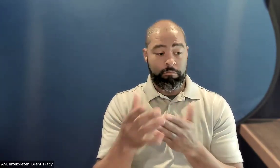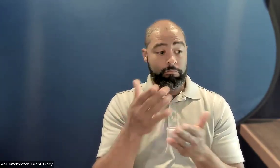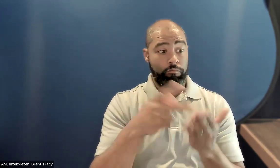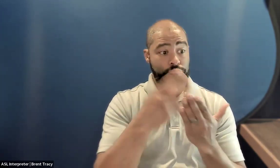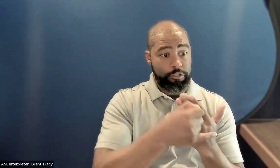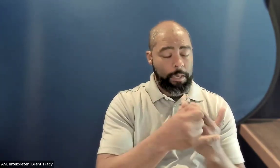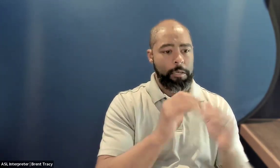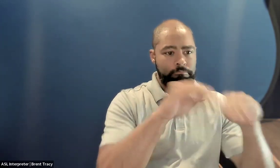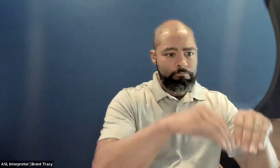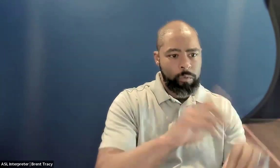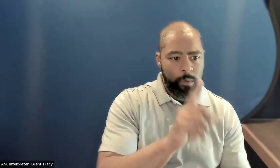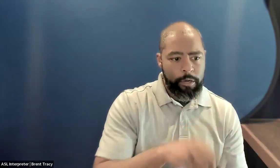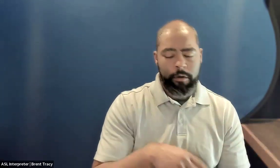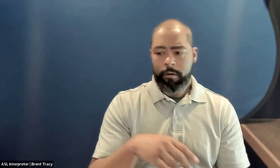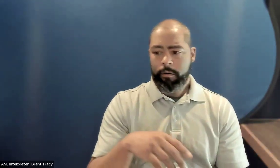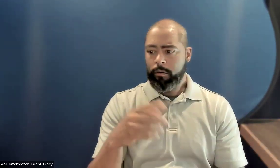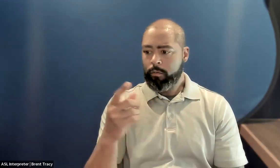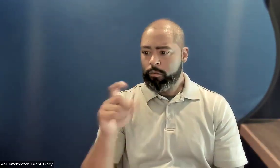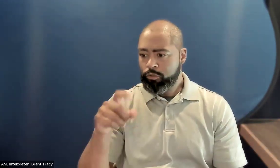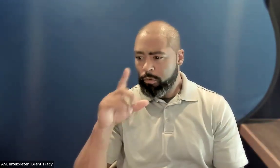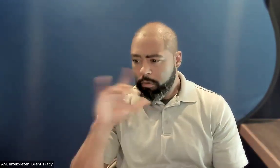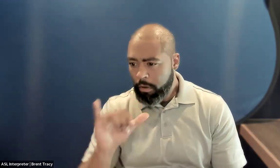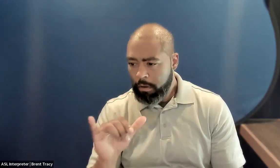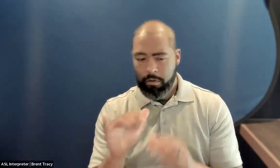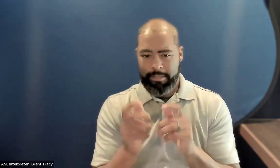The tool can be found on resilient.mass.gov.